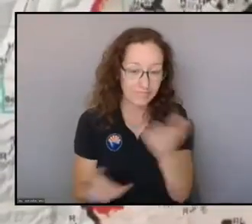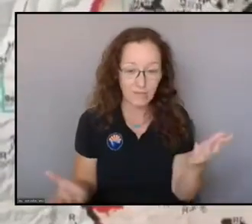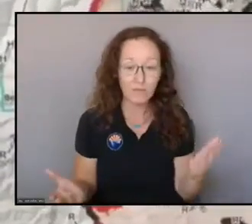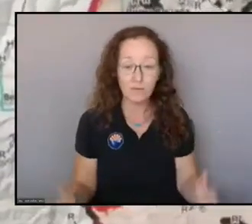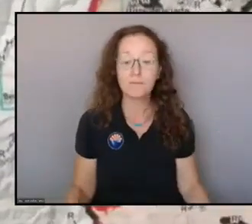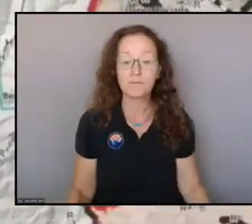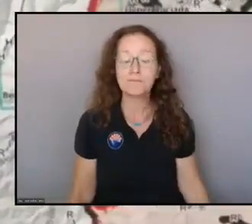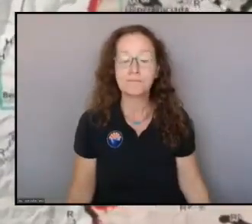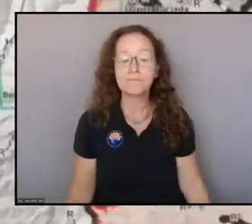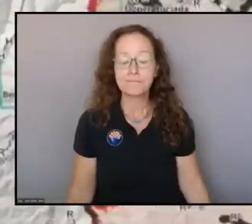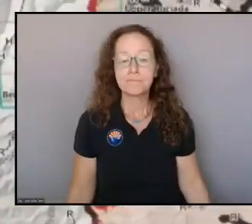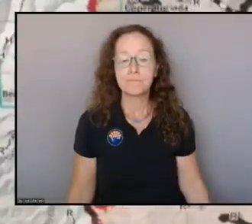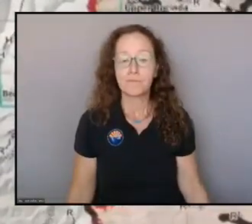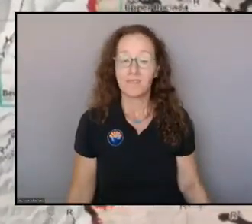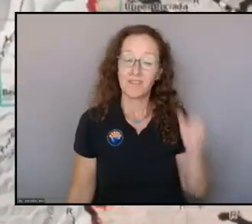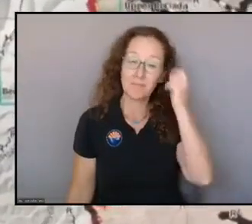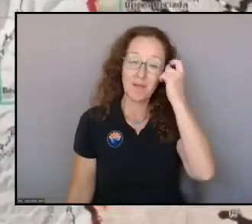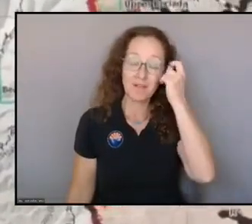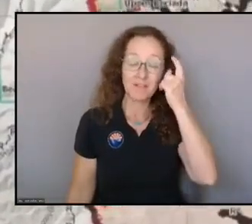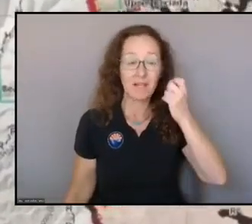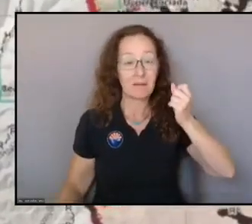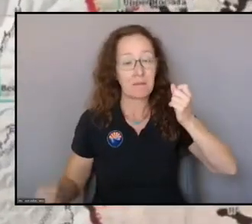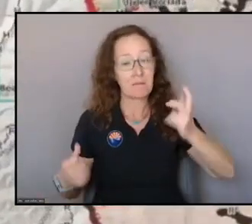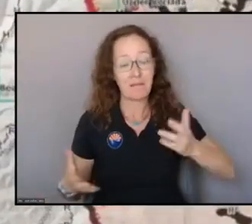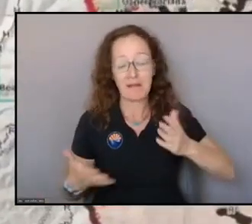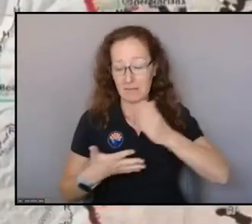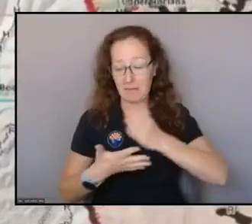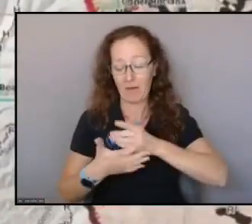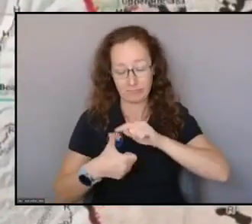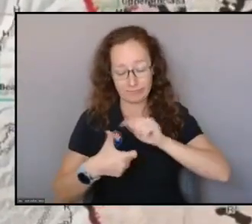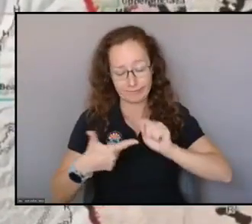UNDERSTAND THERE IS A LOT OF MOVING PIECES AND WE ASK